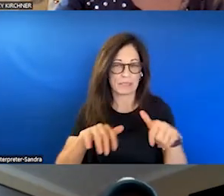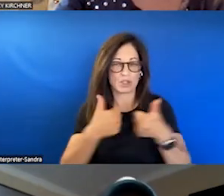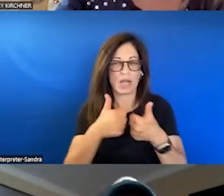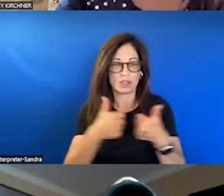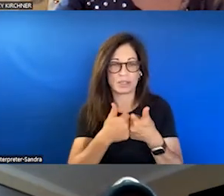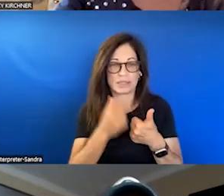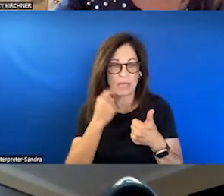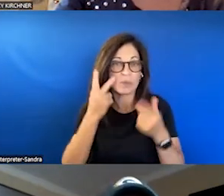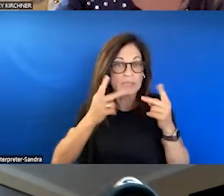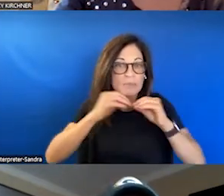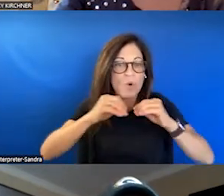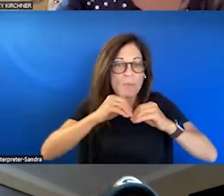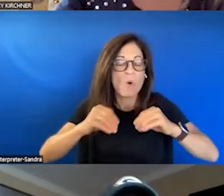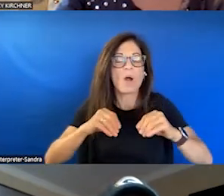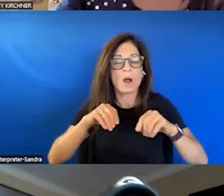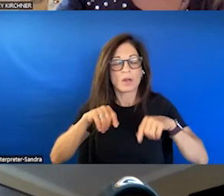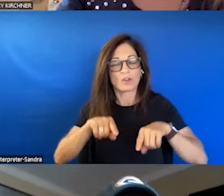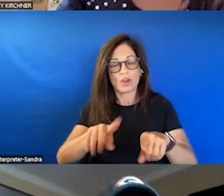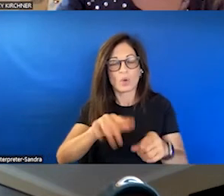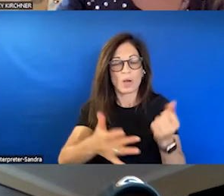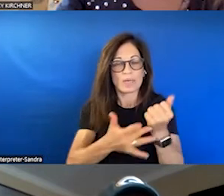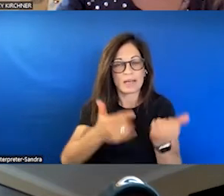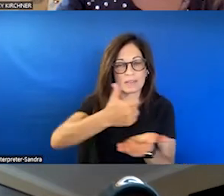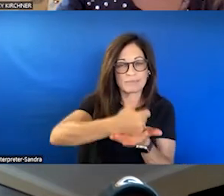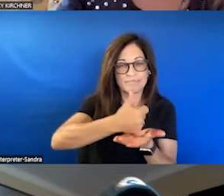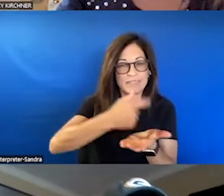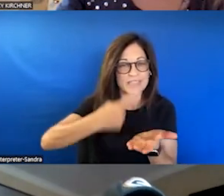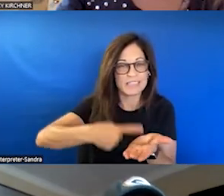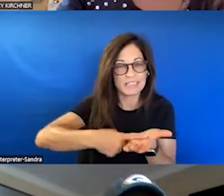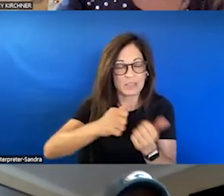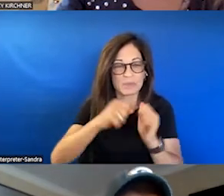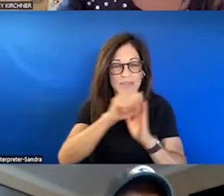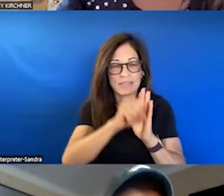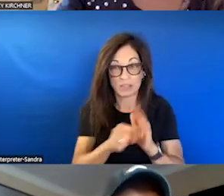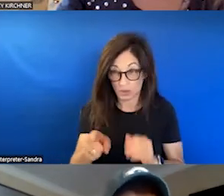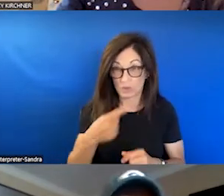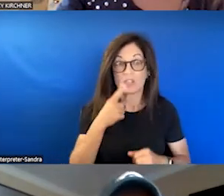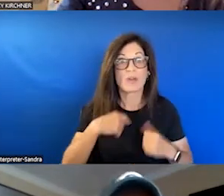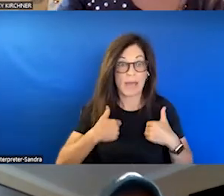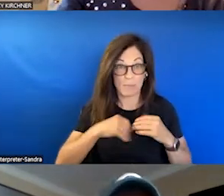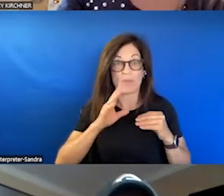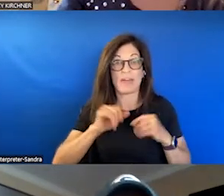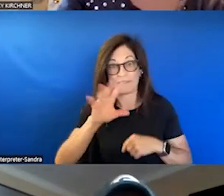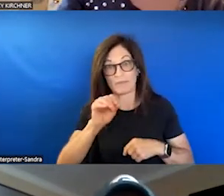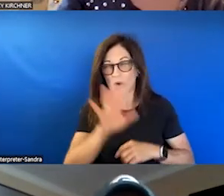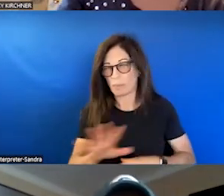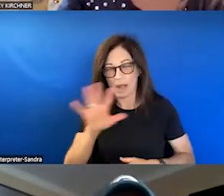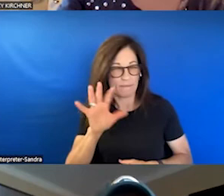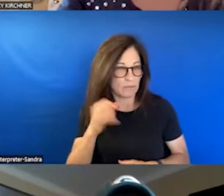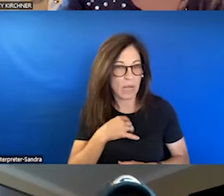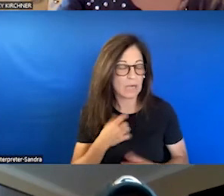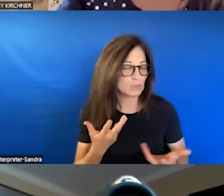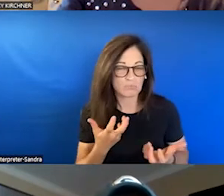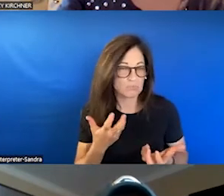AS YOU HAVE DISCUSSIONS WITH STATES. YOU HAD OVER, 50, AROUND, 50, SORT OF CURIOUS, STATES SORT OF